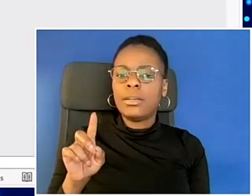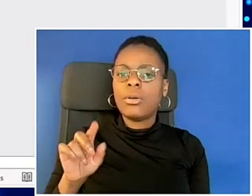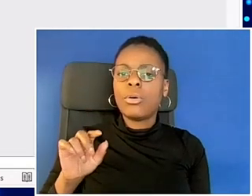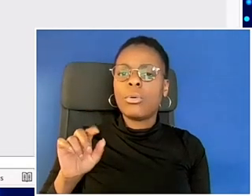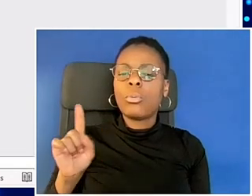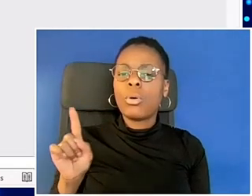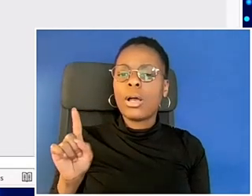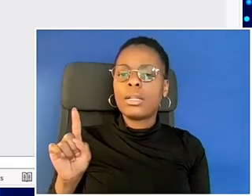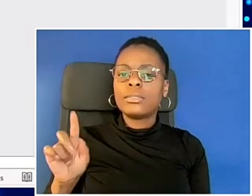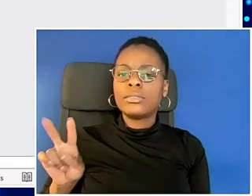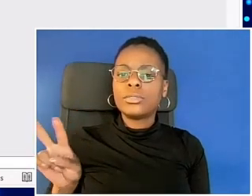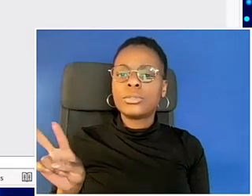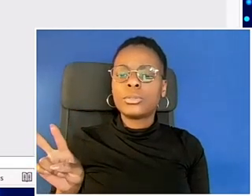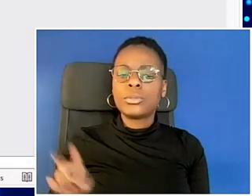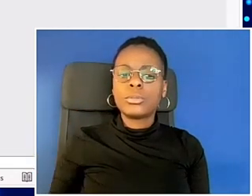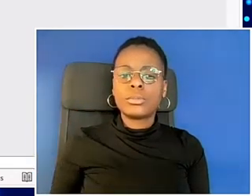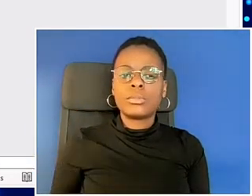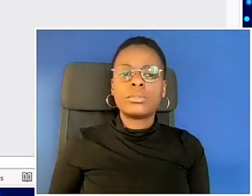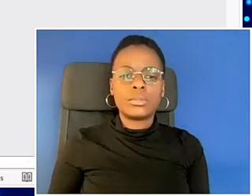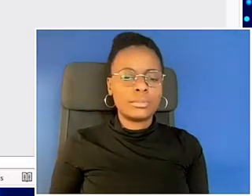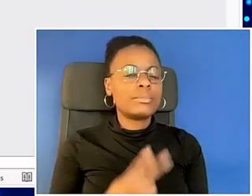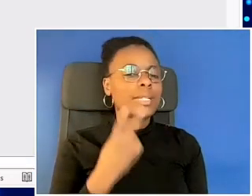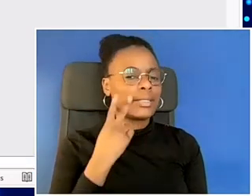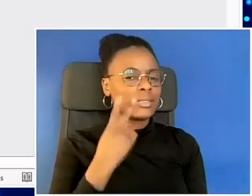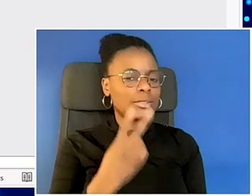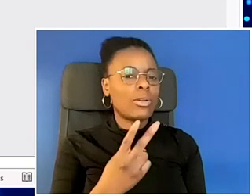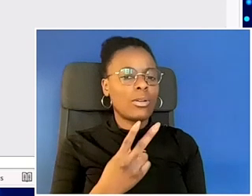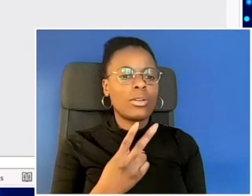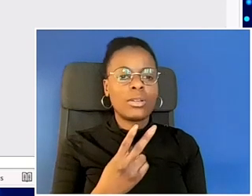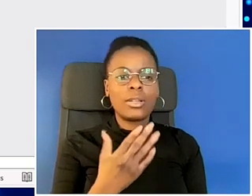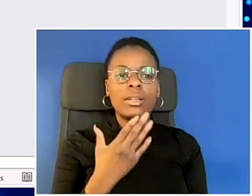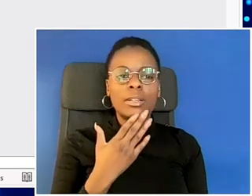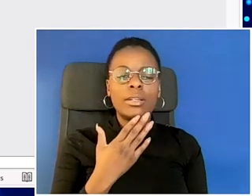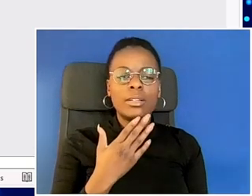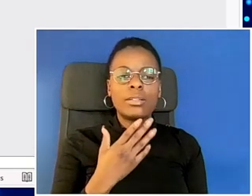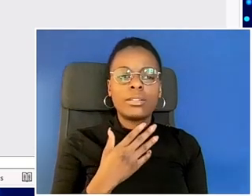Yeah, I saw that just a second ago. Thank you, Barmak. So that's one more numbering change.